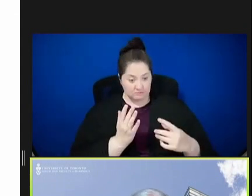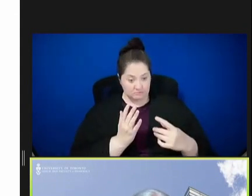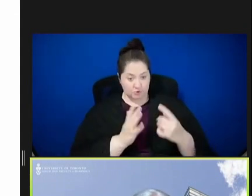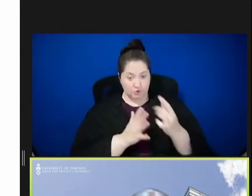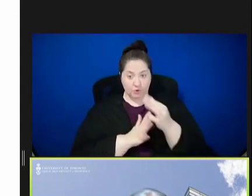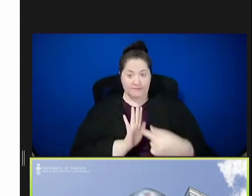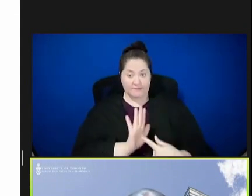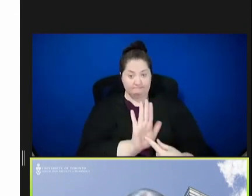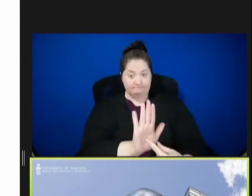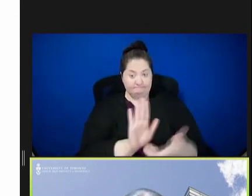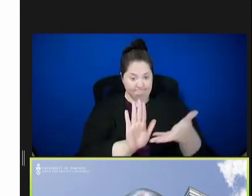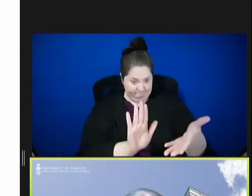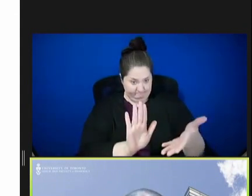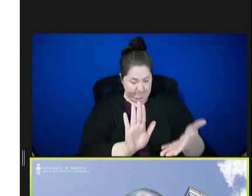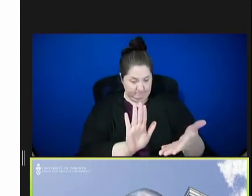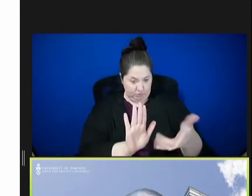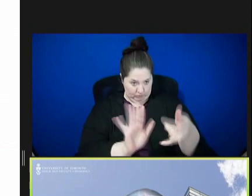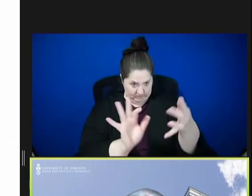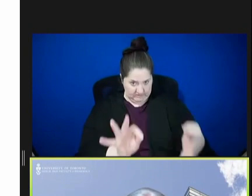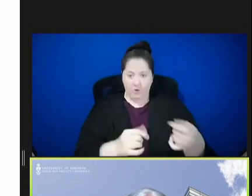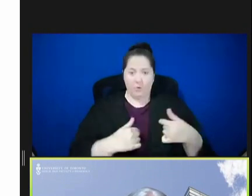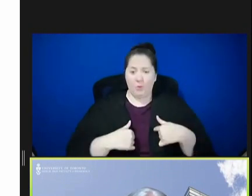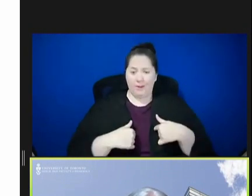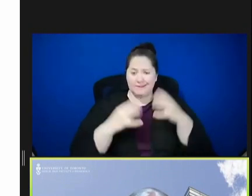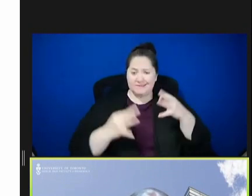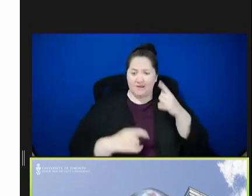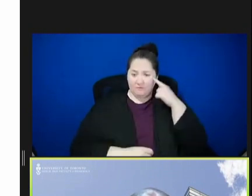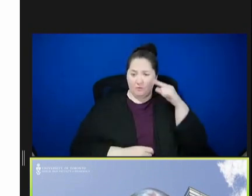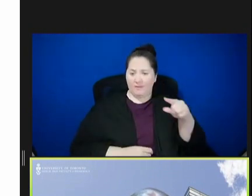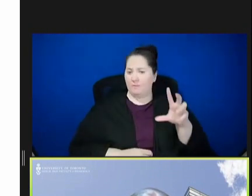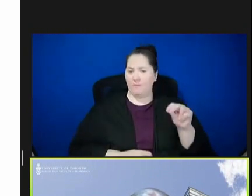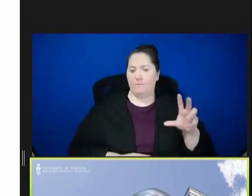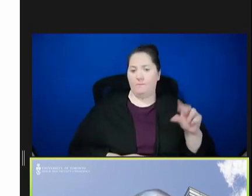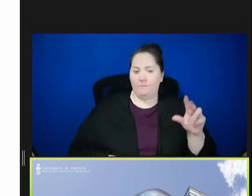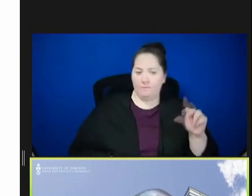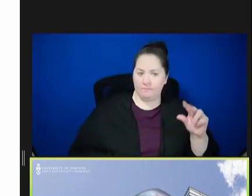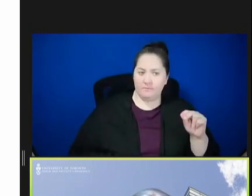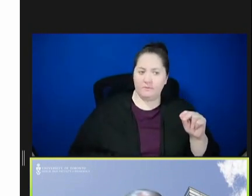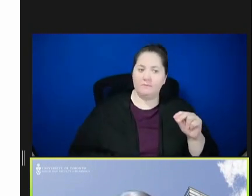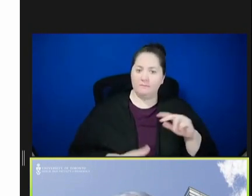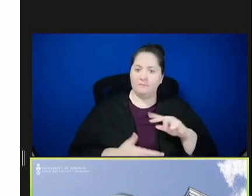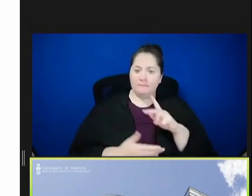We don't decide for them what we think that they need. So, we invite patients to participate.